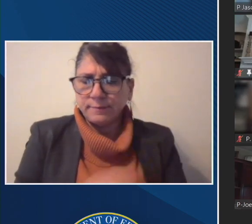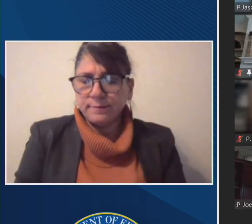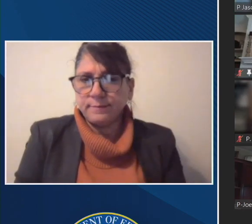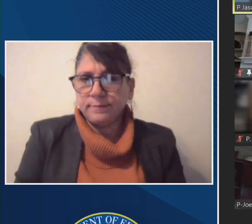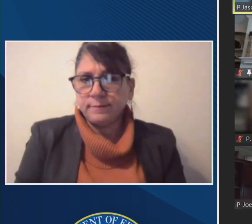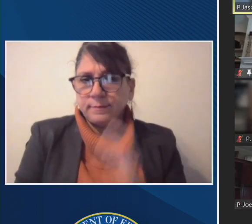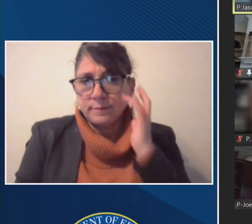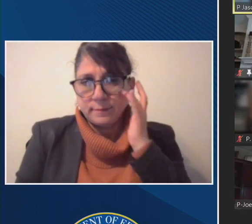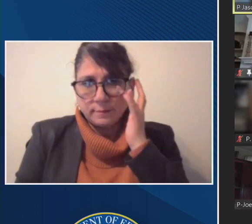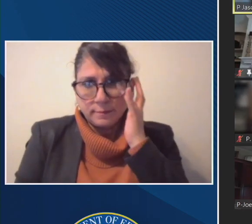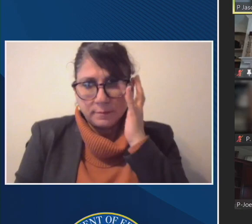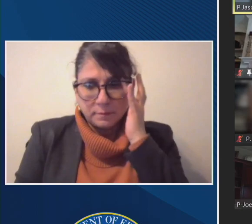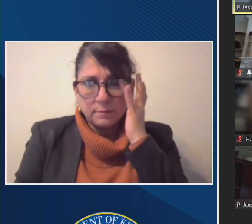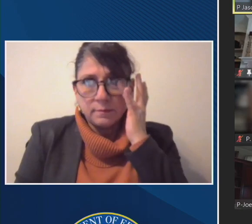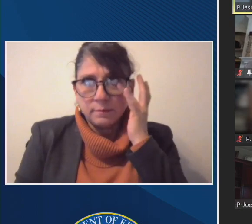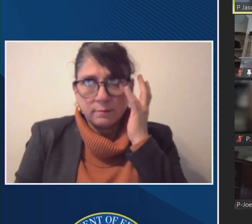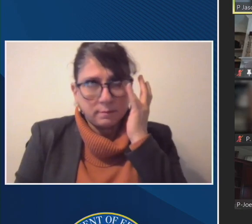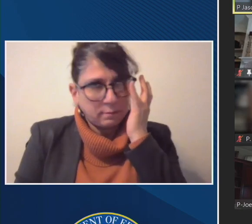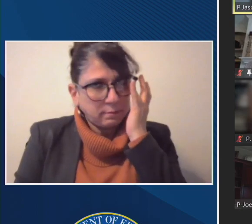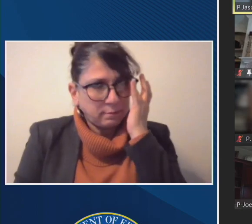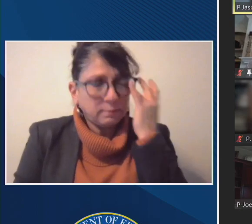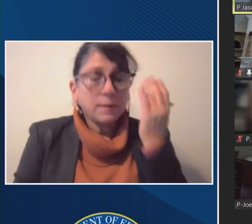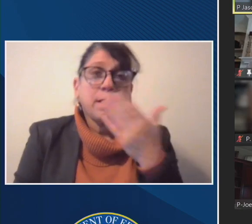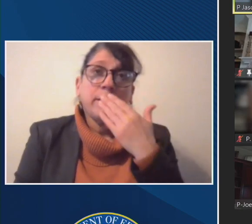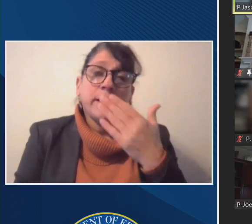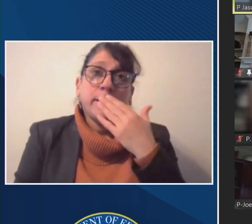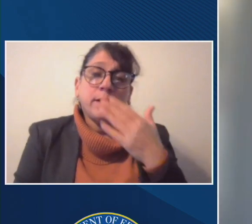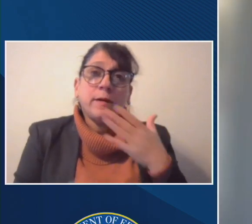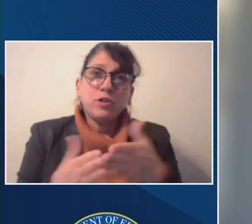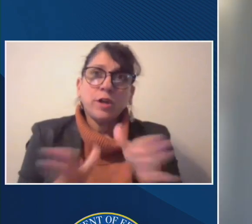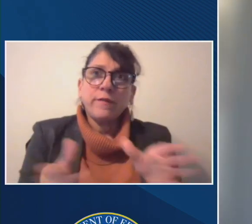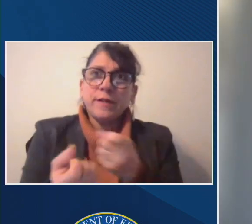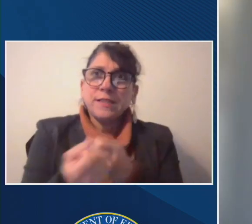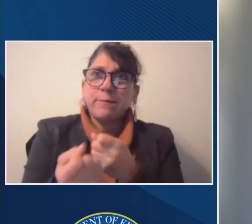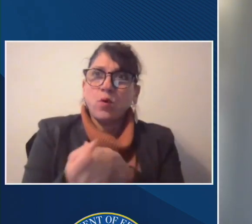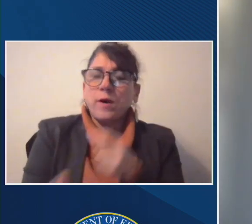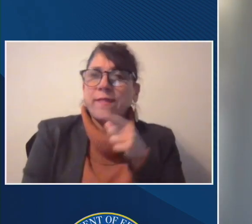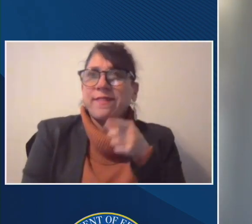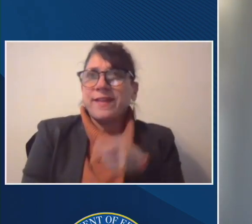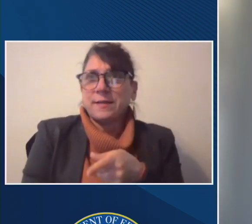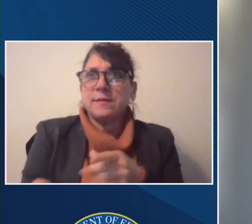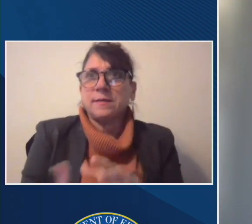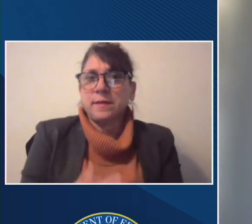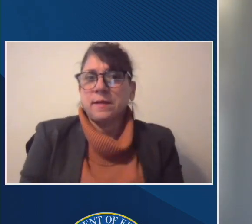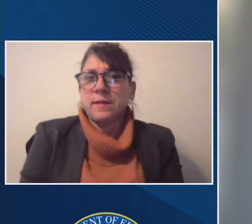Thank you. So I'm generally in support of this item. And I wanted to mention I think